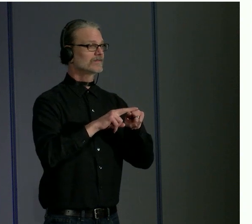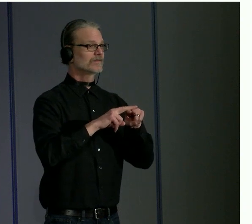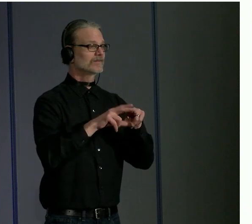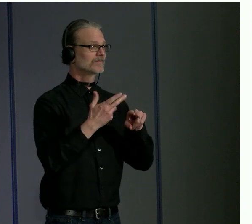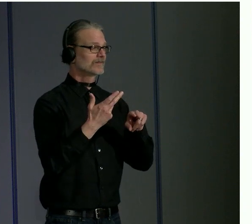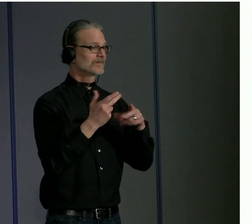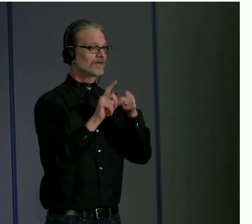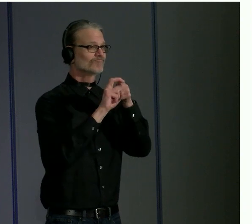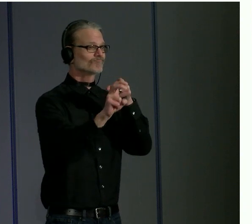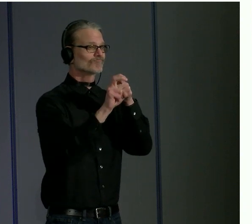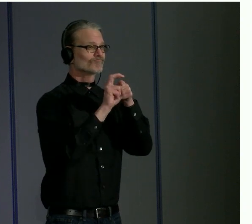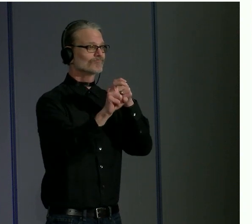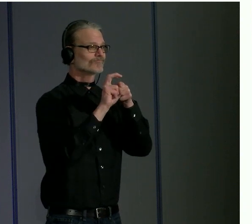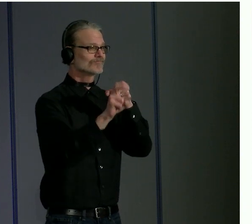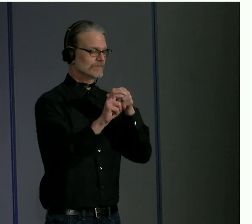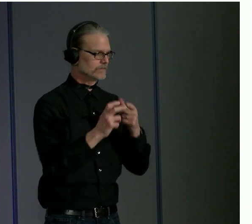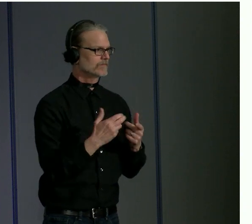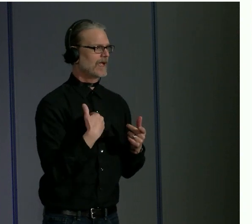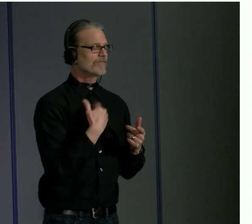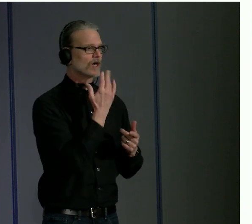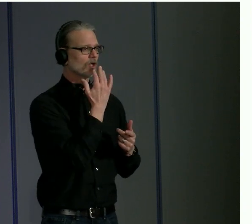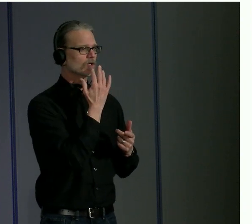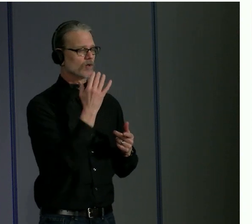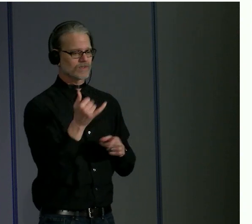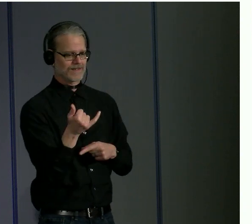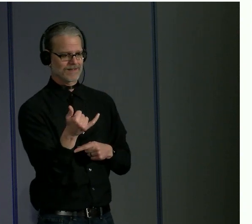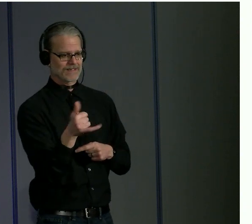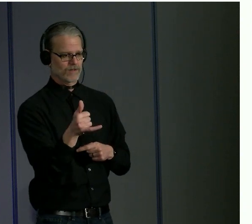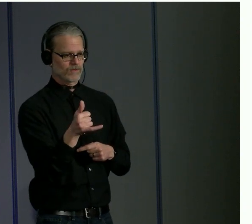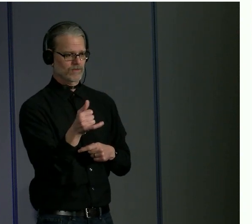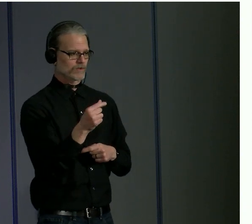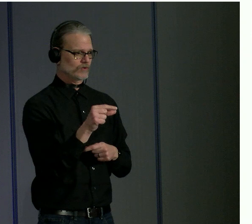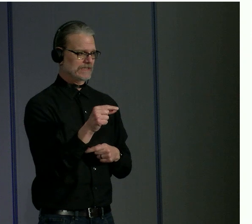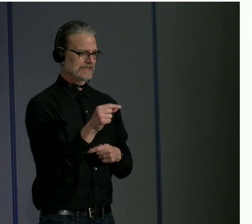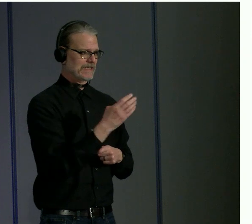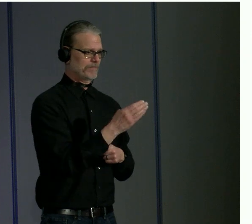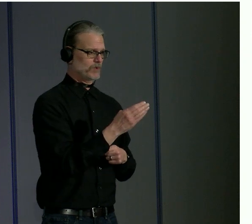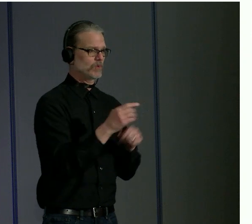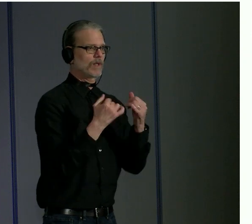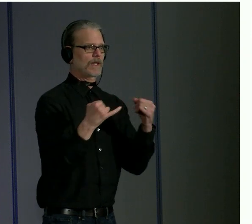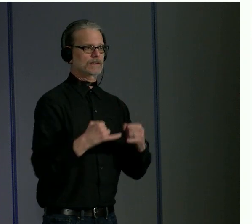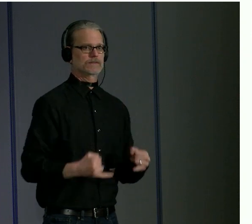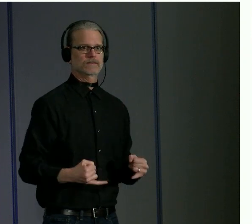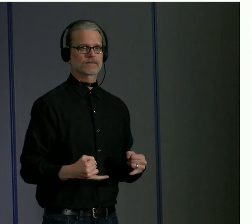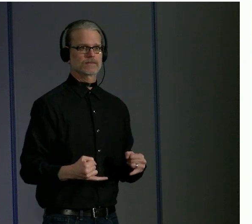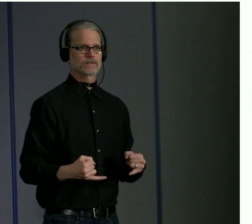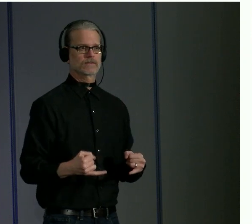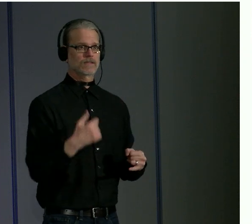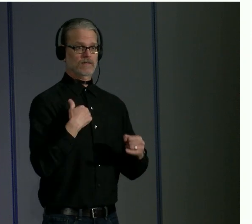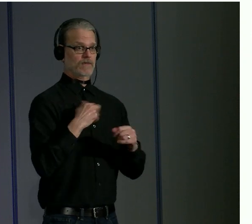got color-coded yellow, green, and blue lines. But if I'm a person using assistive technology,